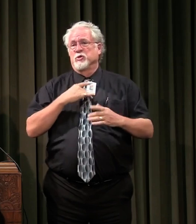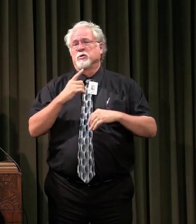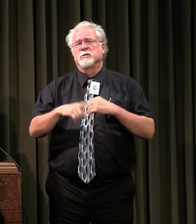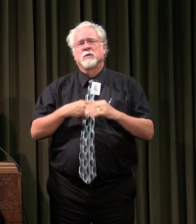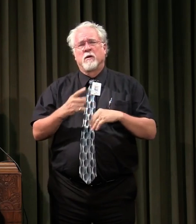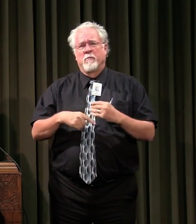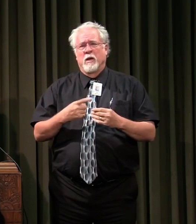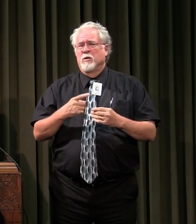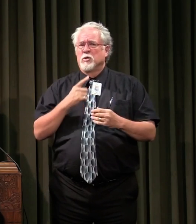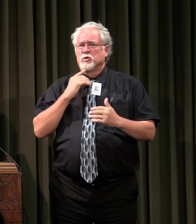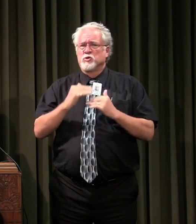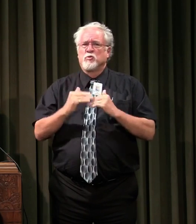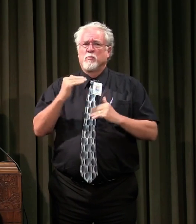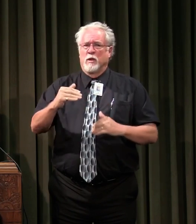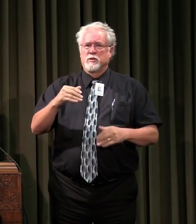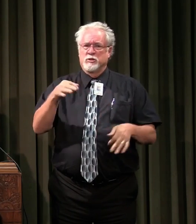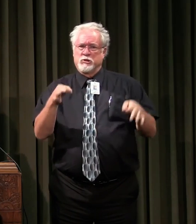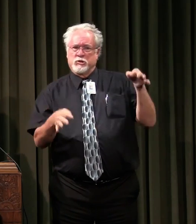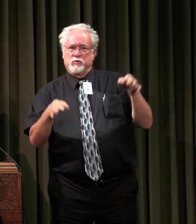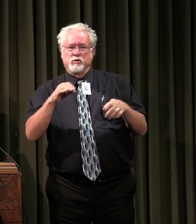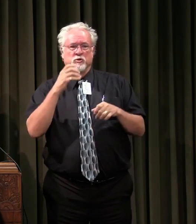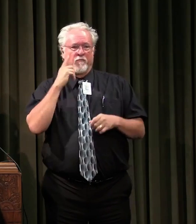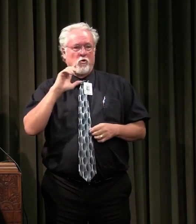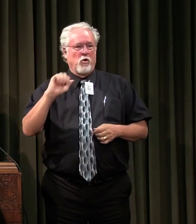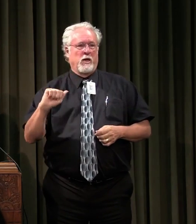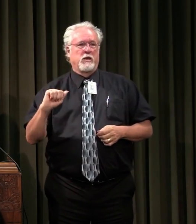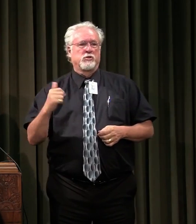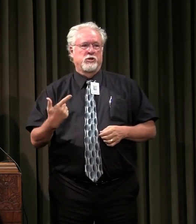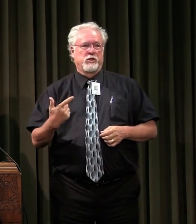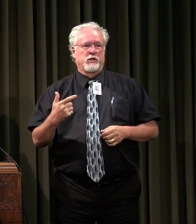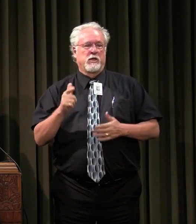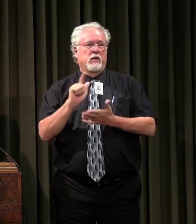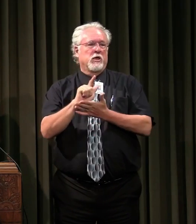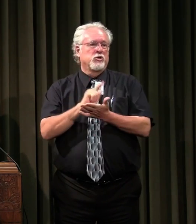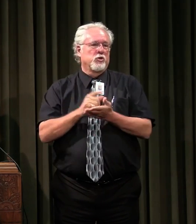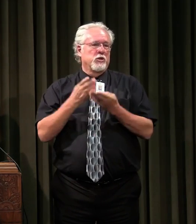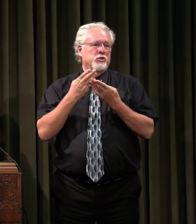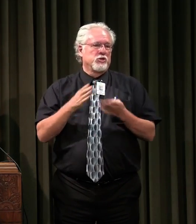best too much discretion in the Attorney General and I don't believe that's